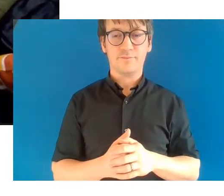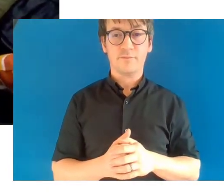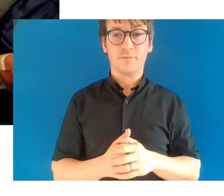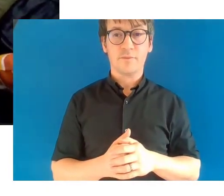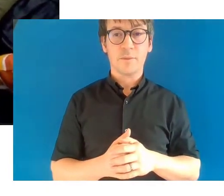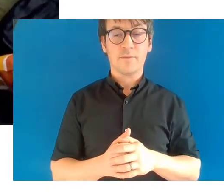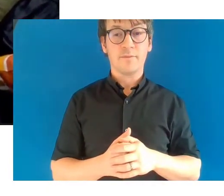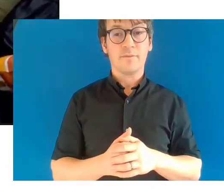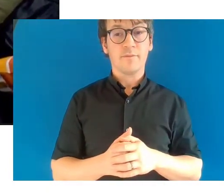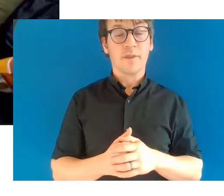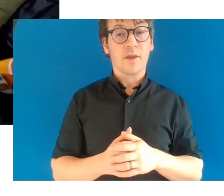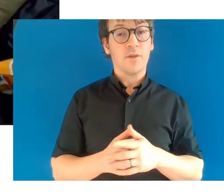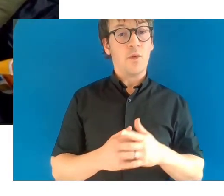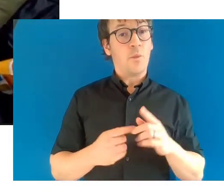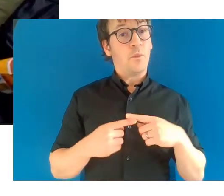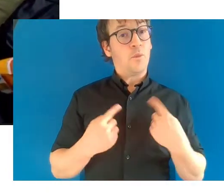with it.